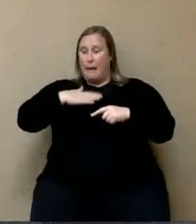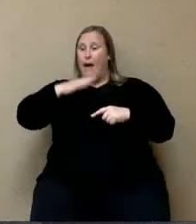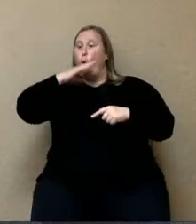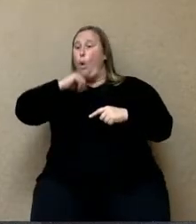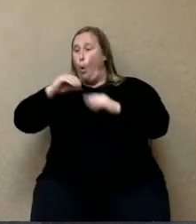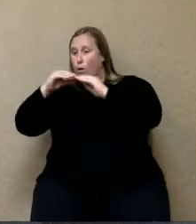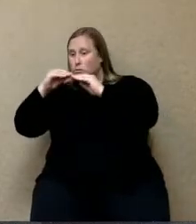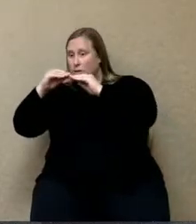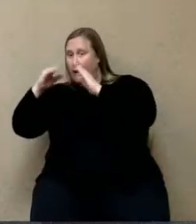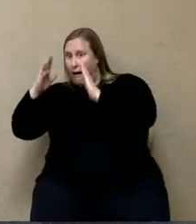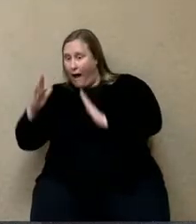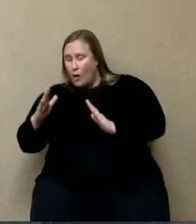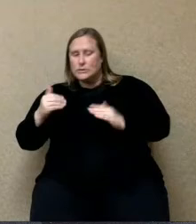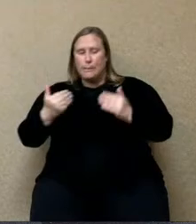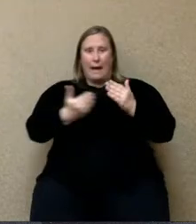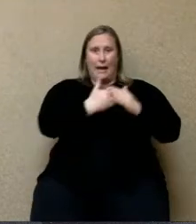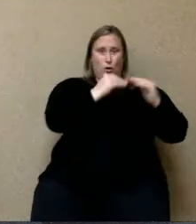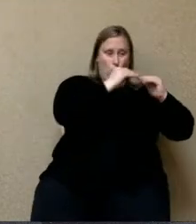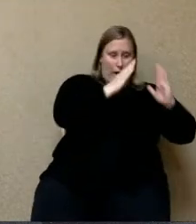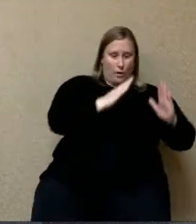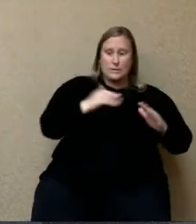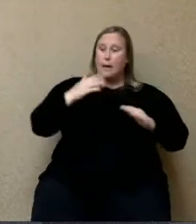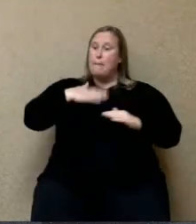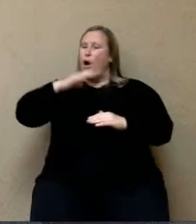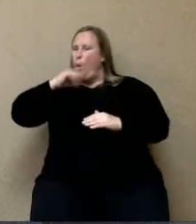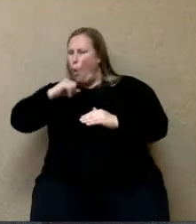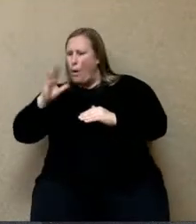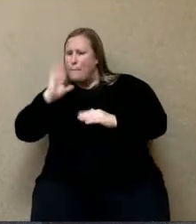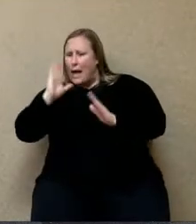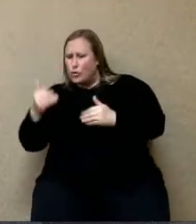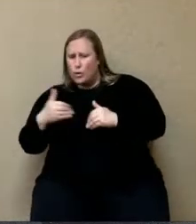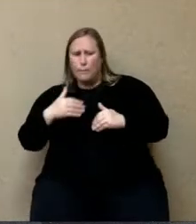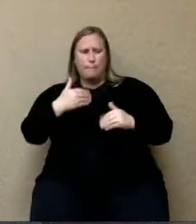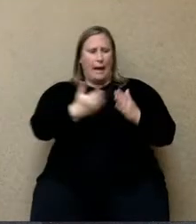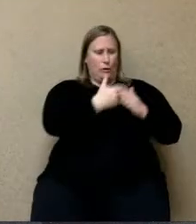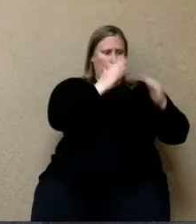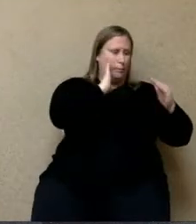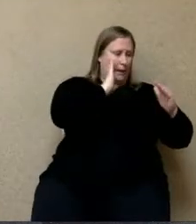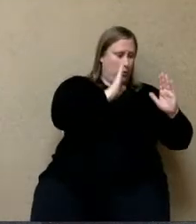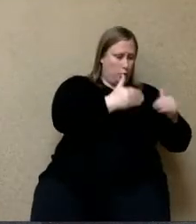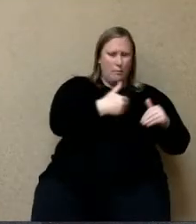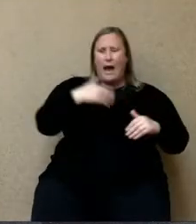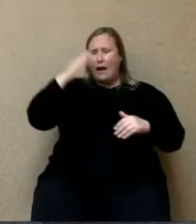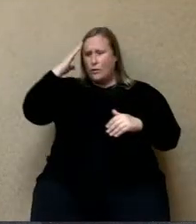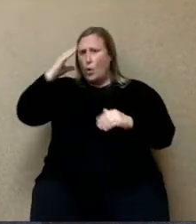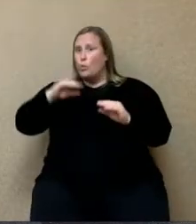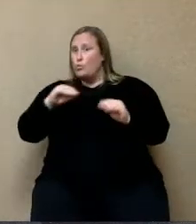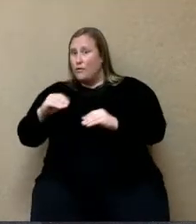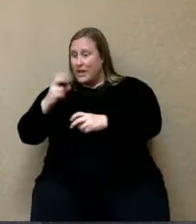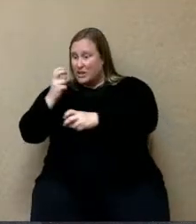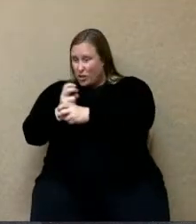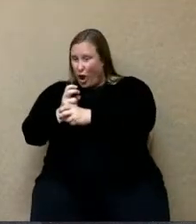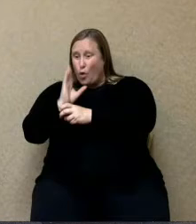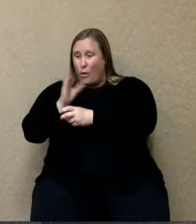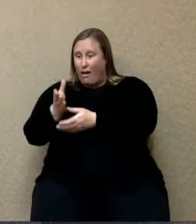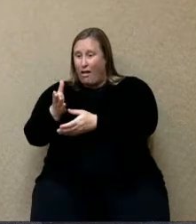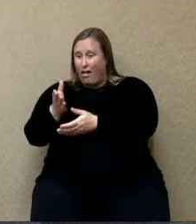This is my old bedroom, I will have a new bedroom. I know moving is hard; I will ask for help if I need it.